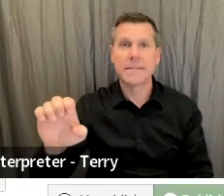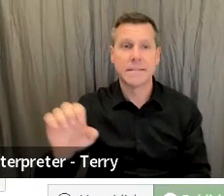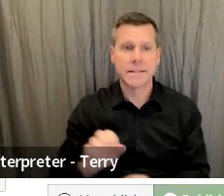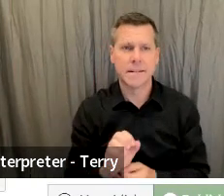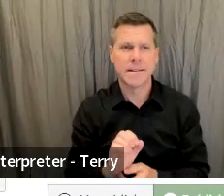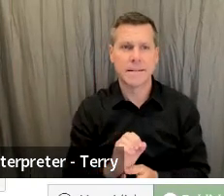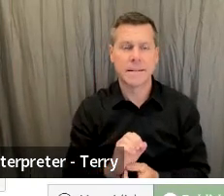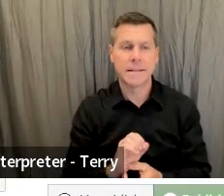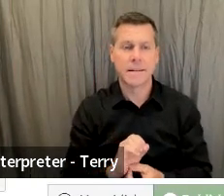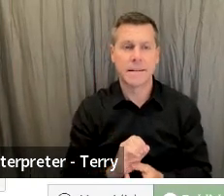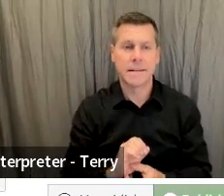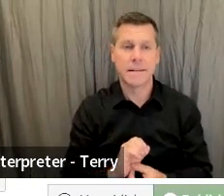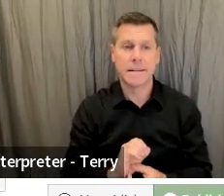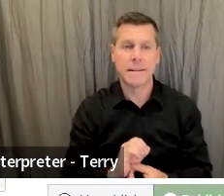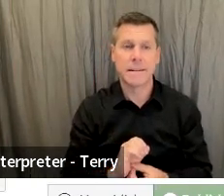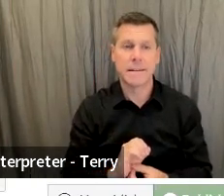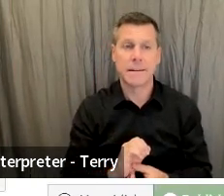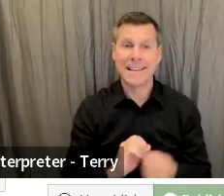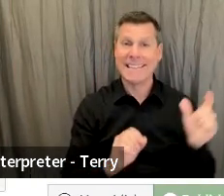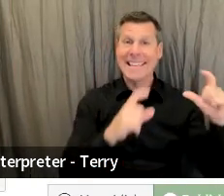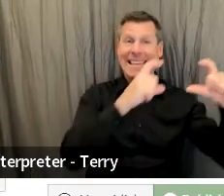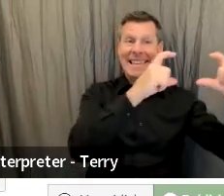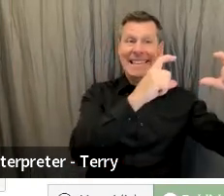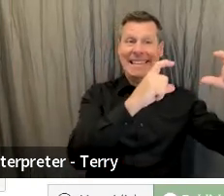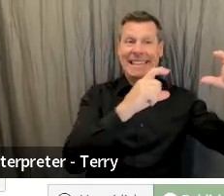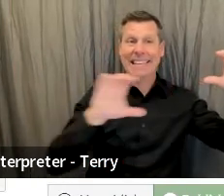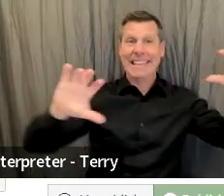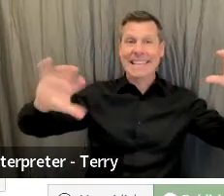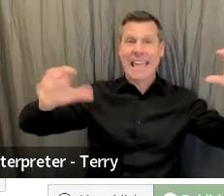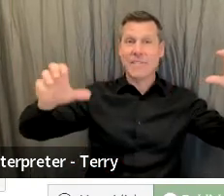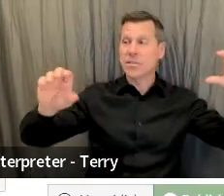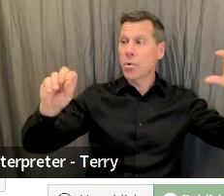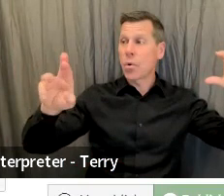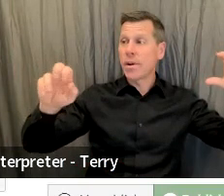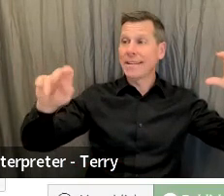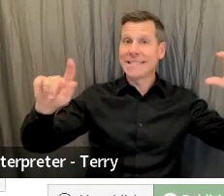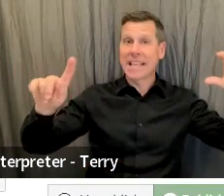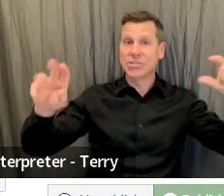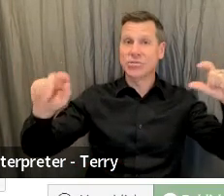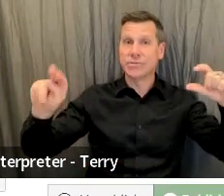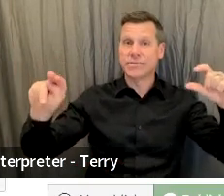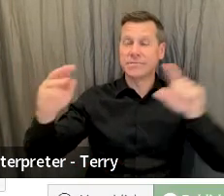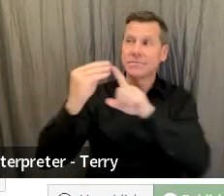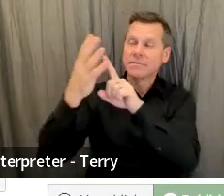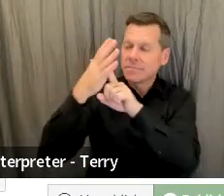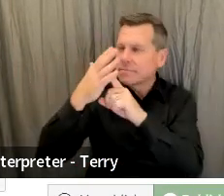So what we did is we also included canvas orientation links to campus orientation